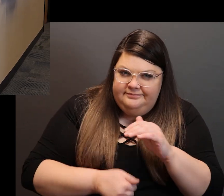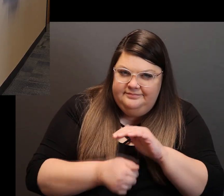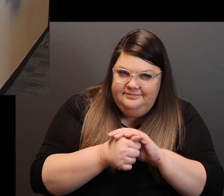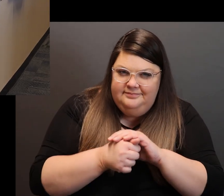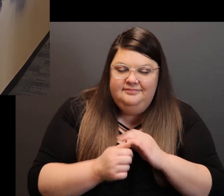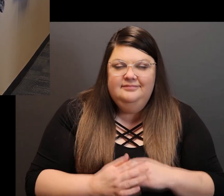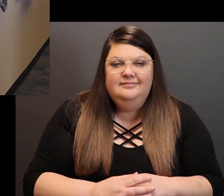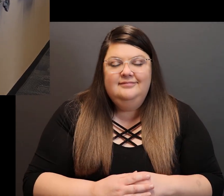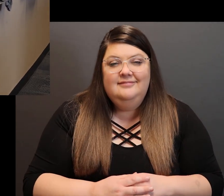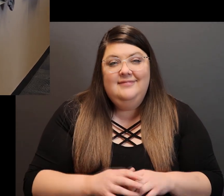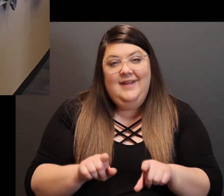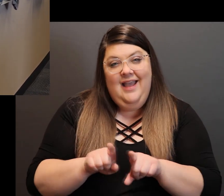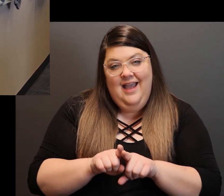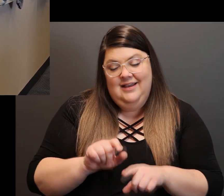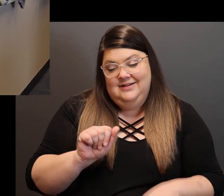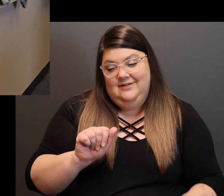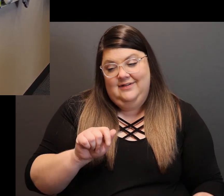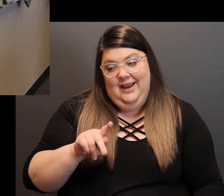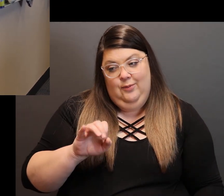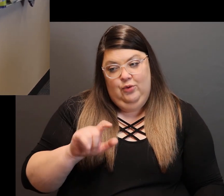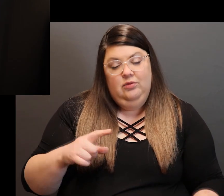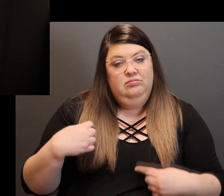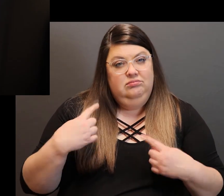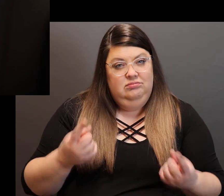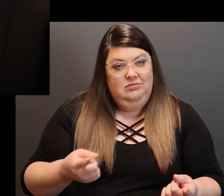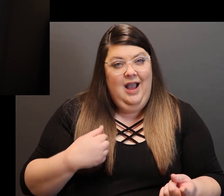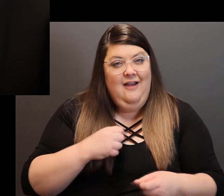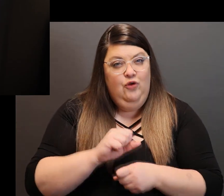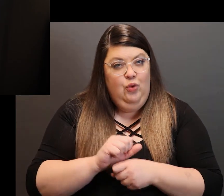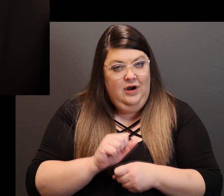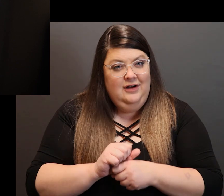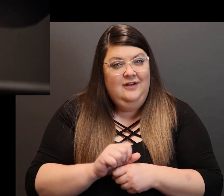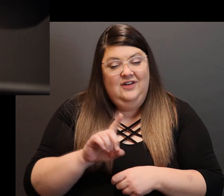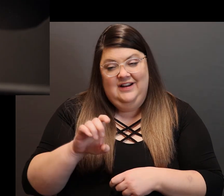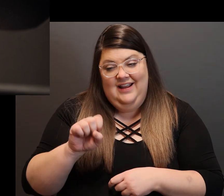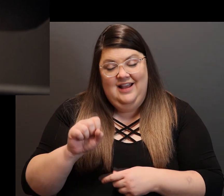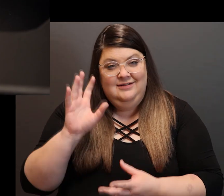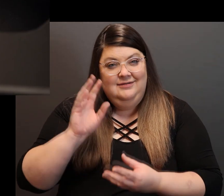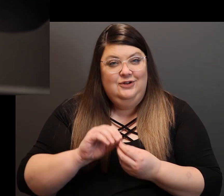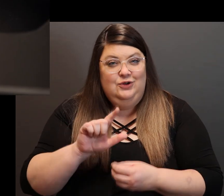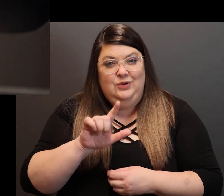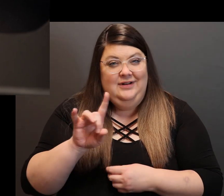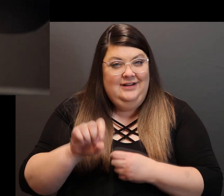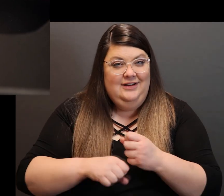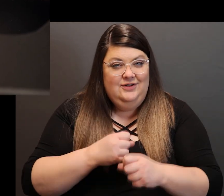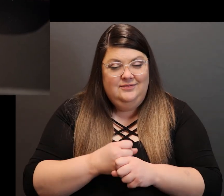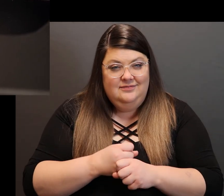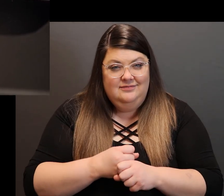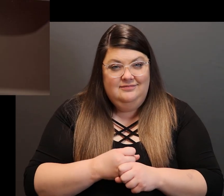As of April, I've worked for DES for 28 years. I went from Family Assistance